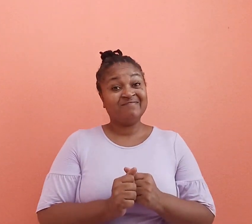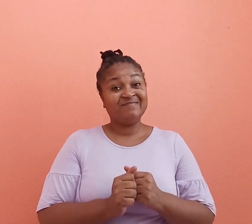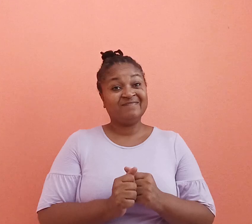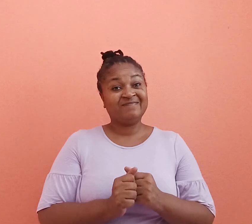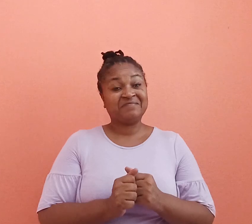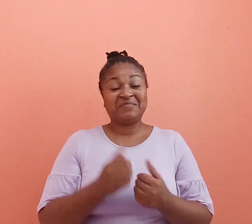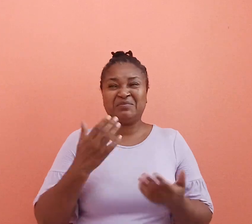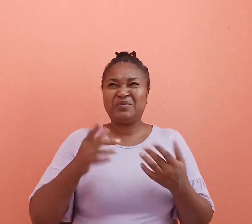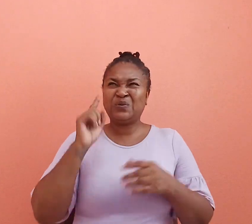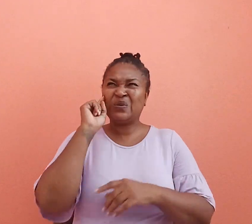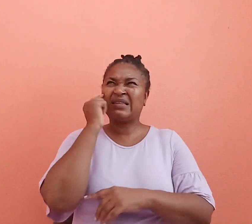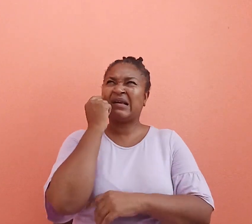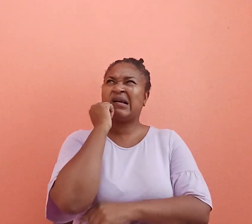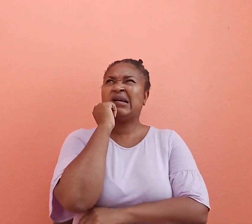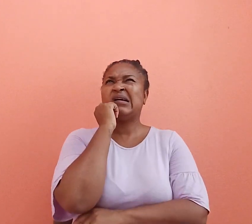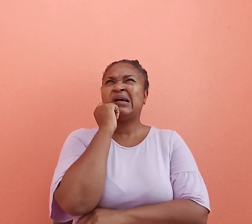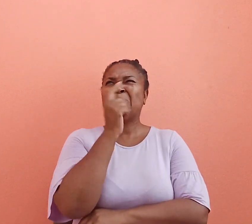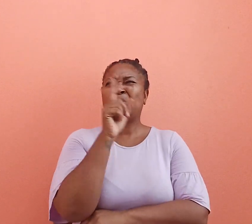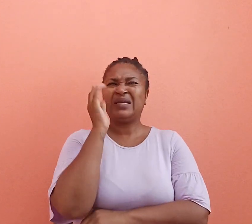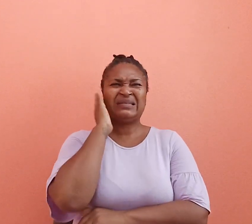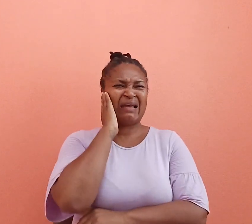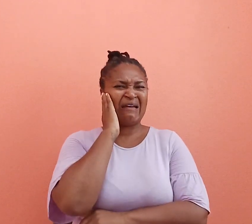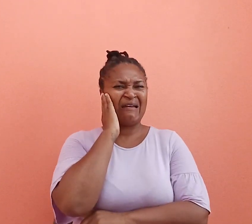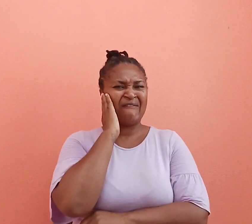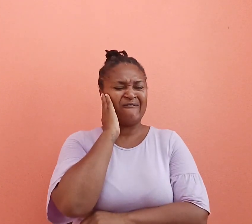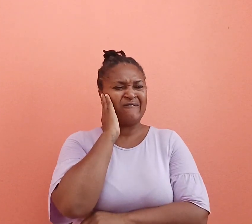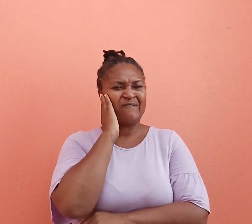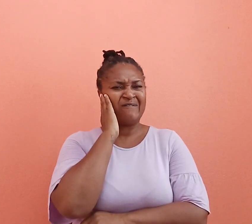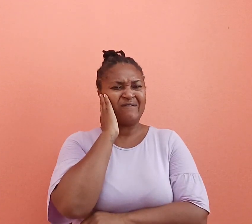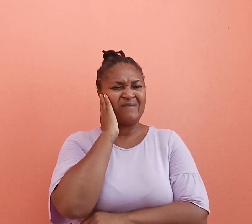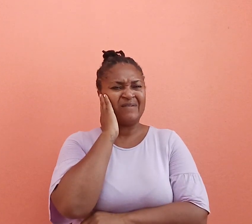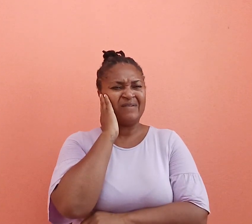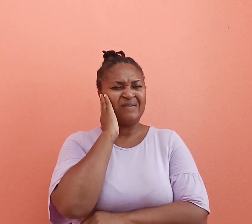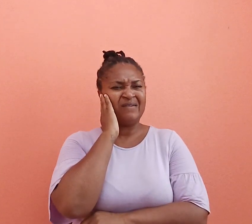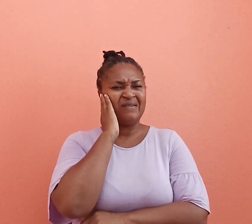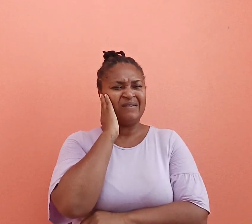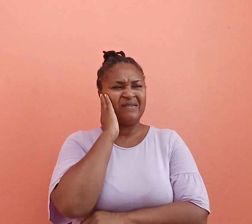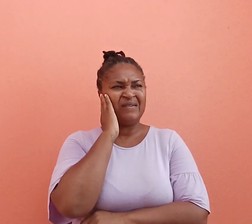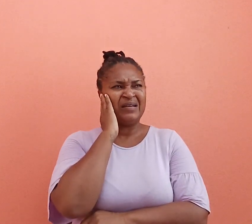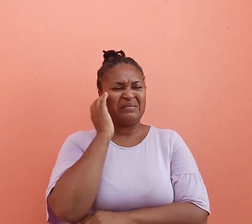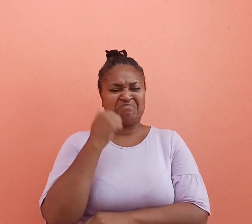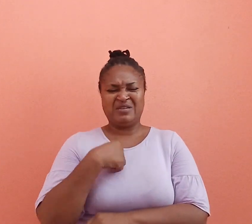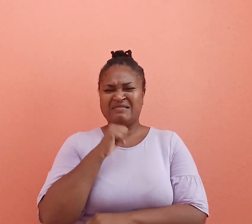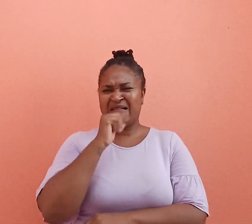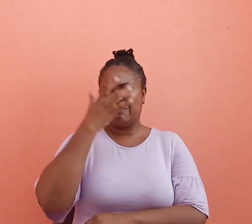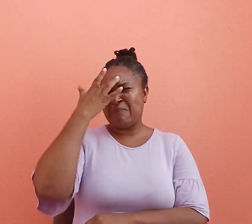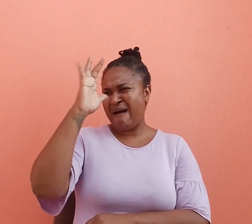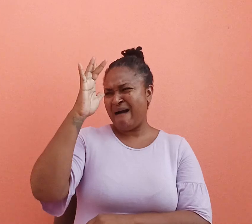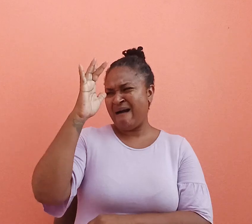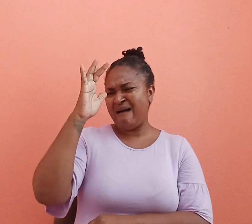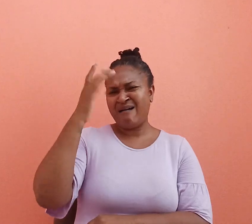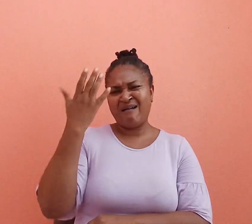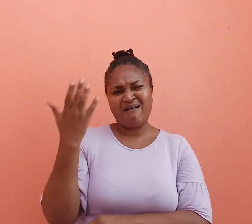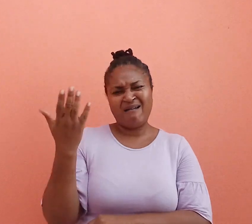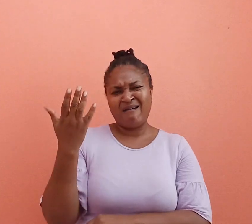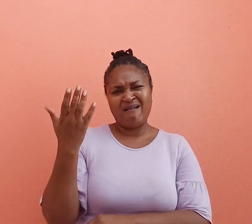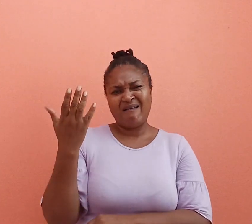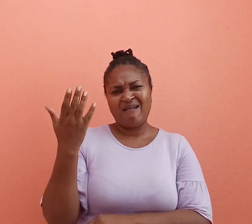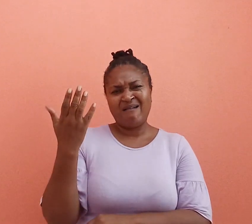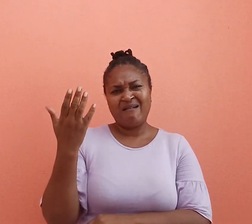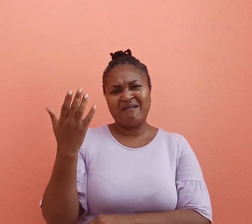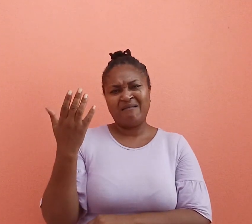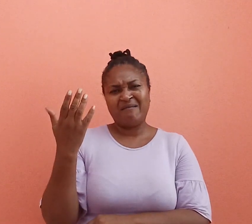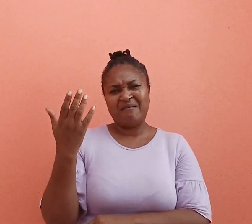You may think, "But I'm deaf. I'm not smart. I don't have